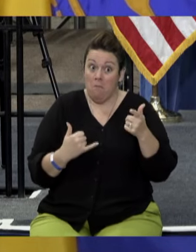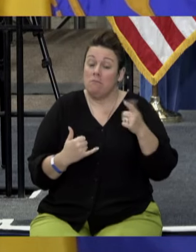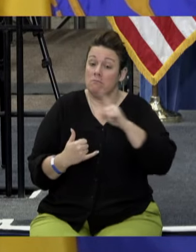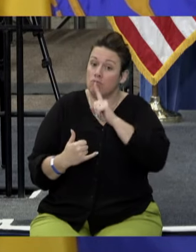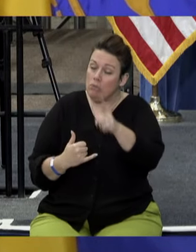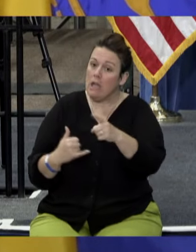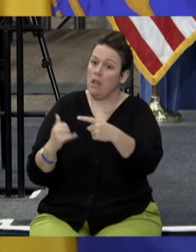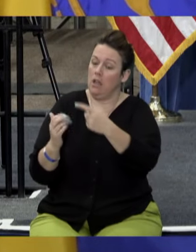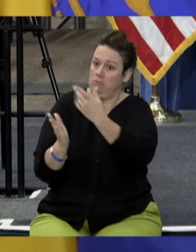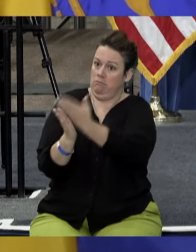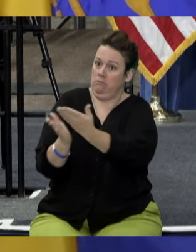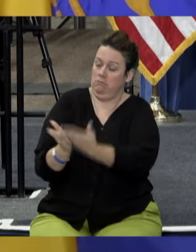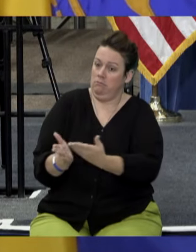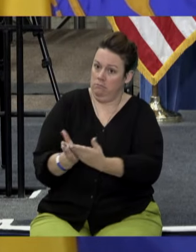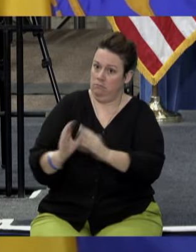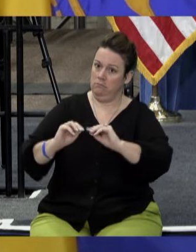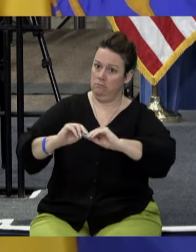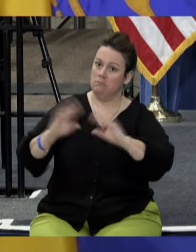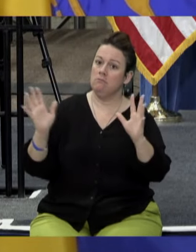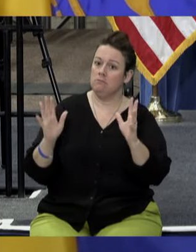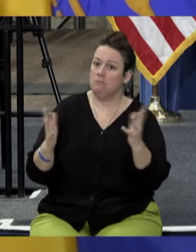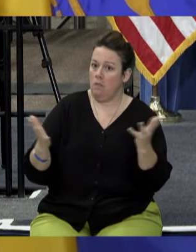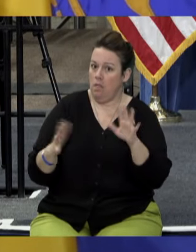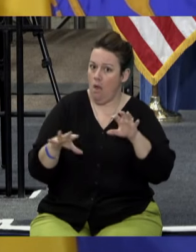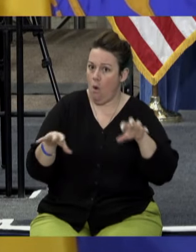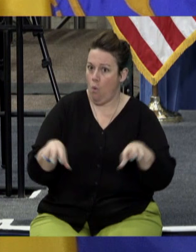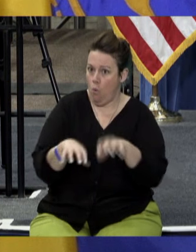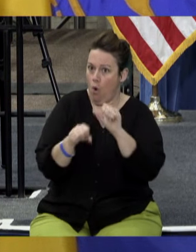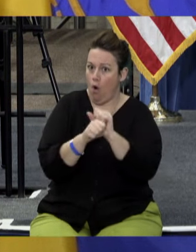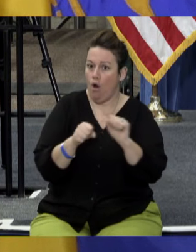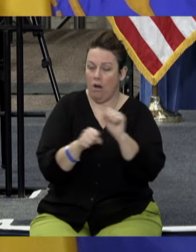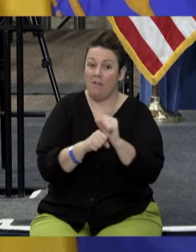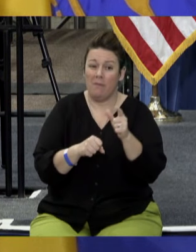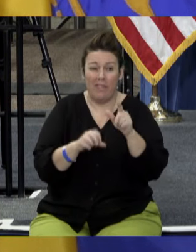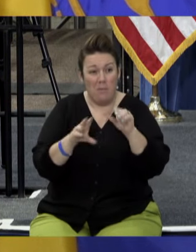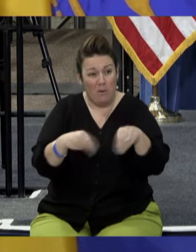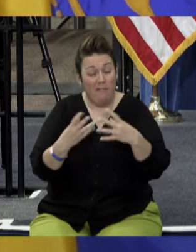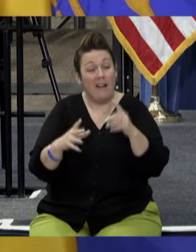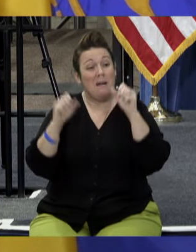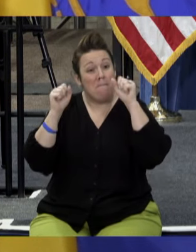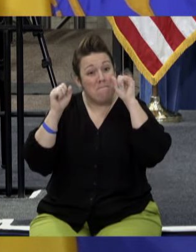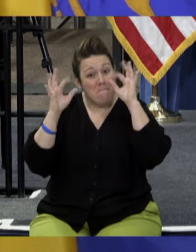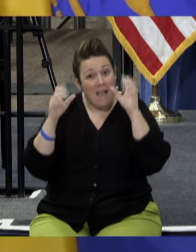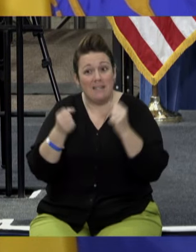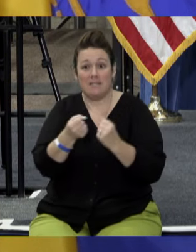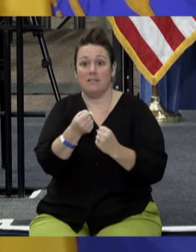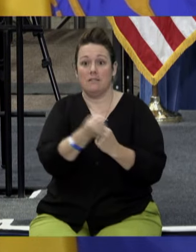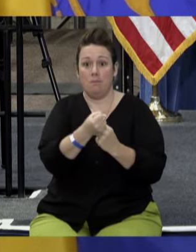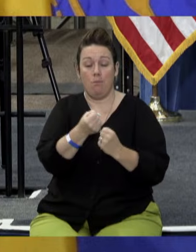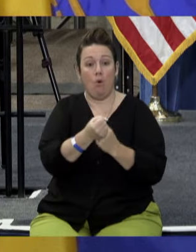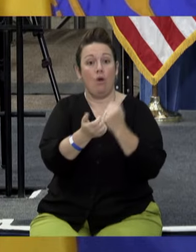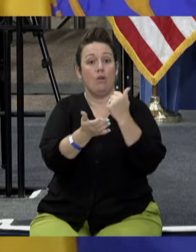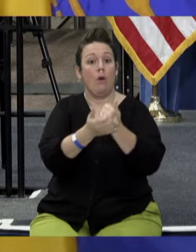illustrate this, right? They're providing really amazing support to help relatives,